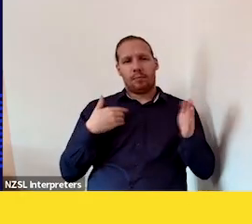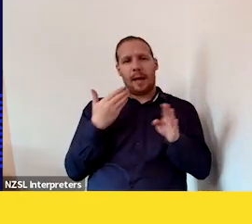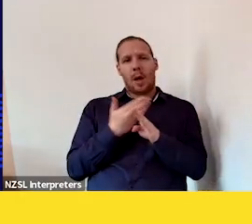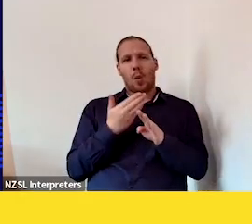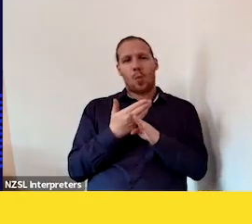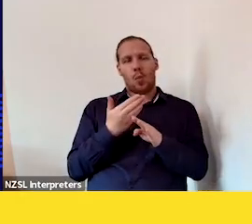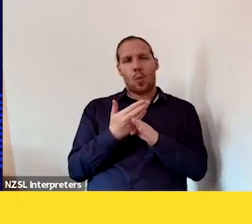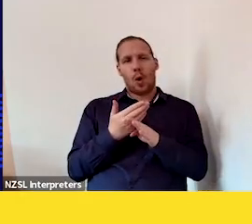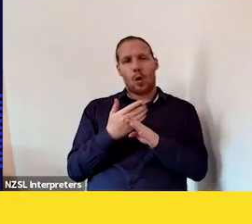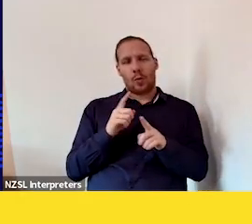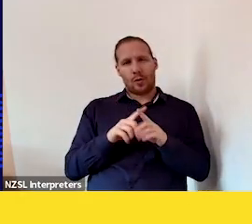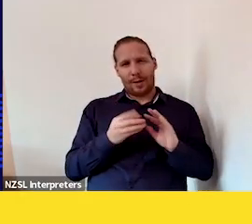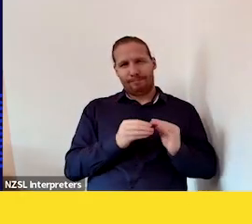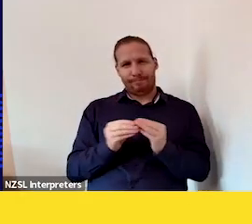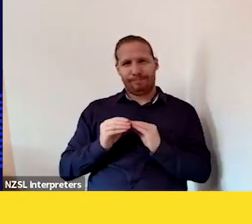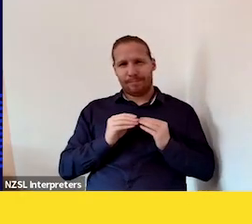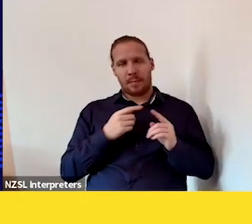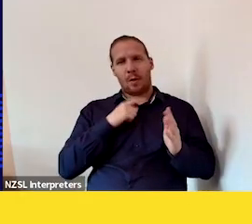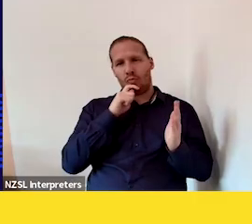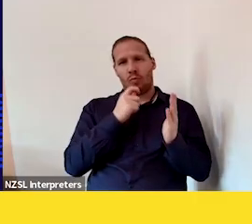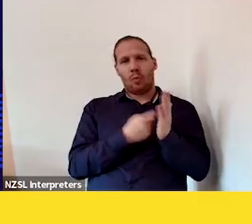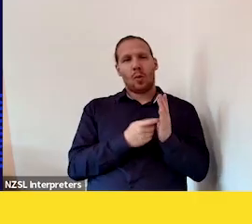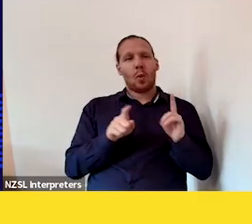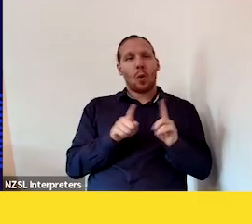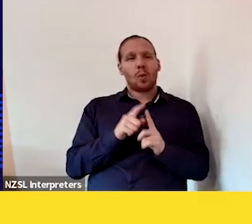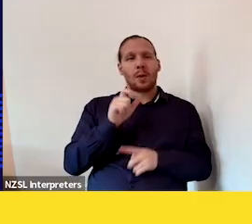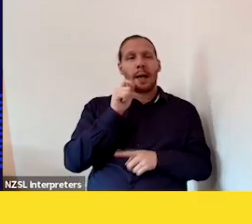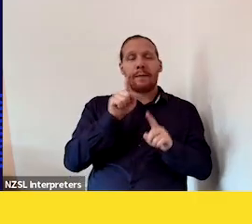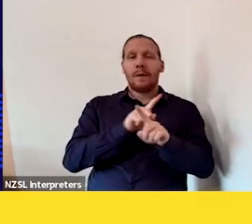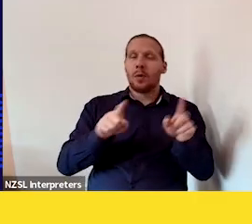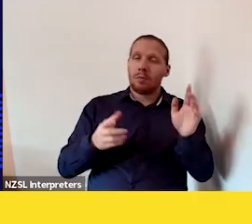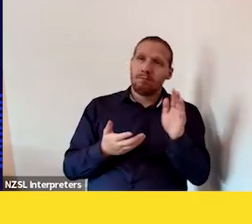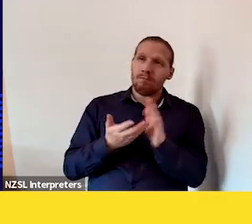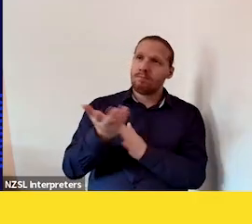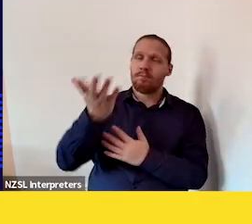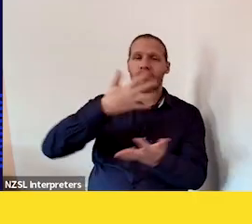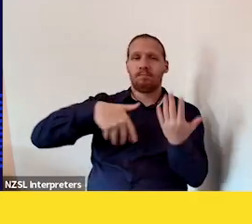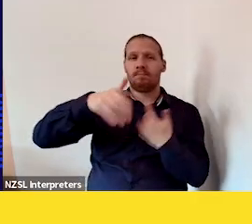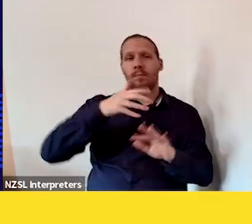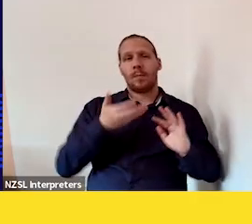and just a little plug to say if you're out and about in the community, this year and you see the growing up in New Zealand